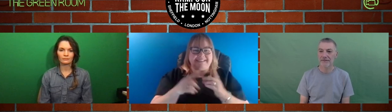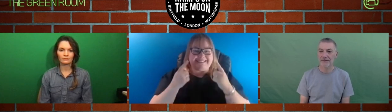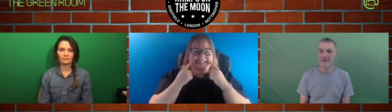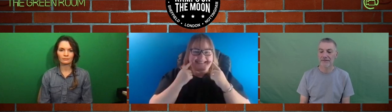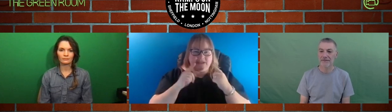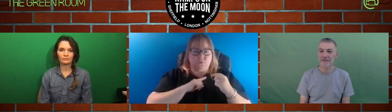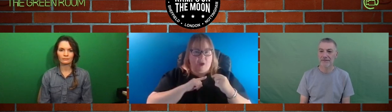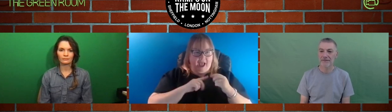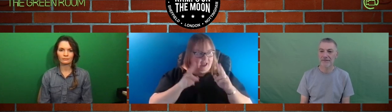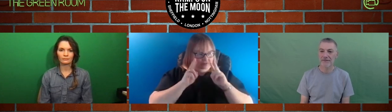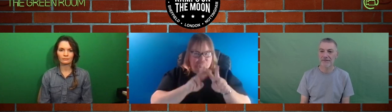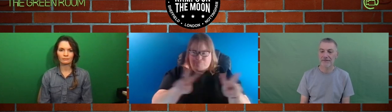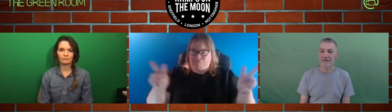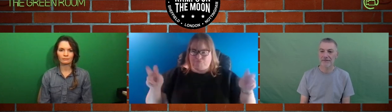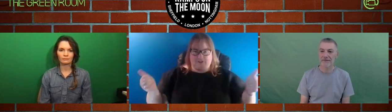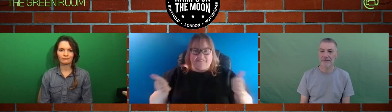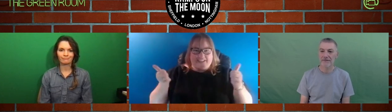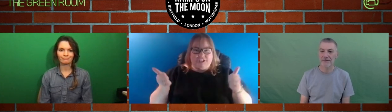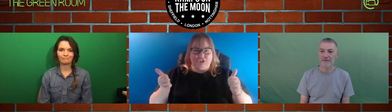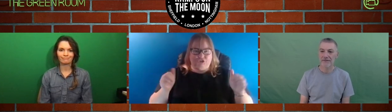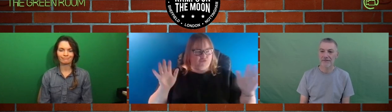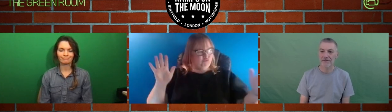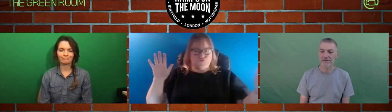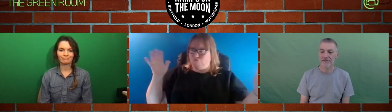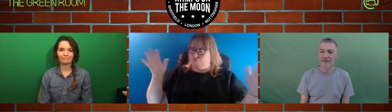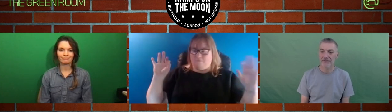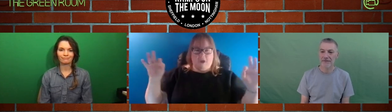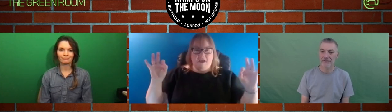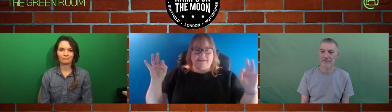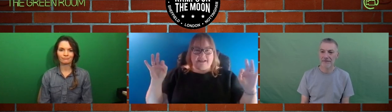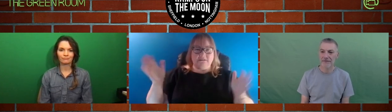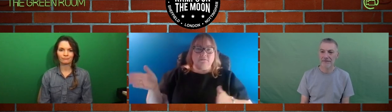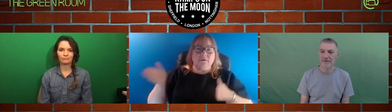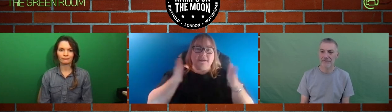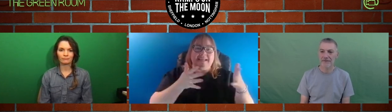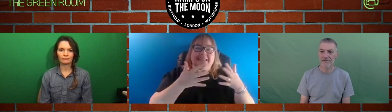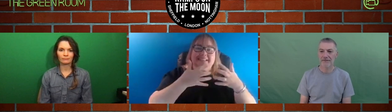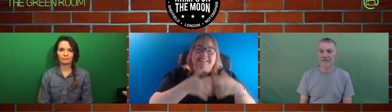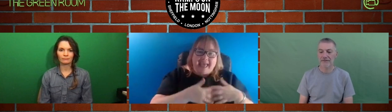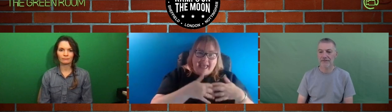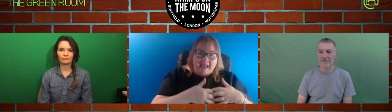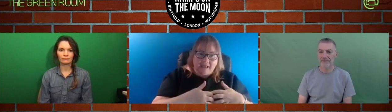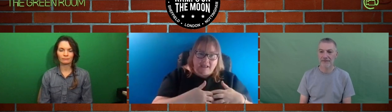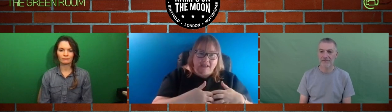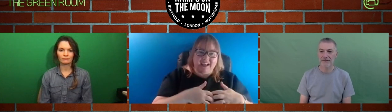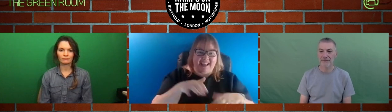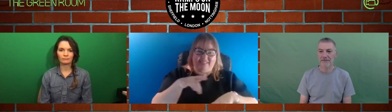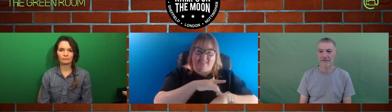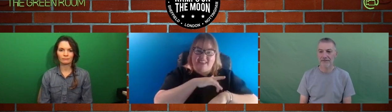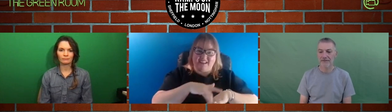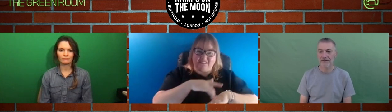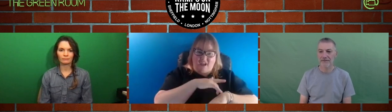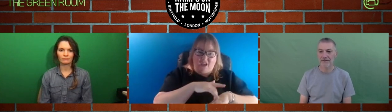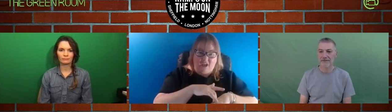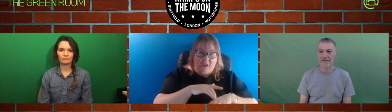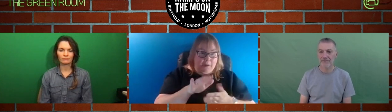hear most things. When we got into the tech and you're backstage all of that like incidental knowledge that is